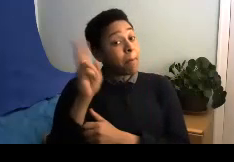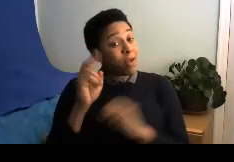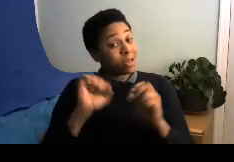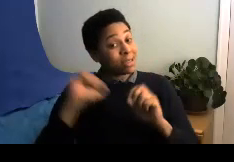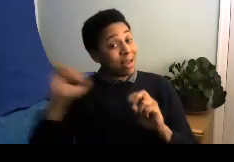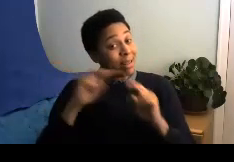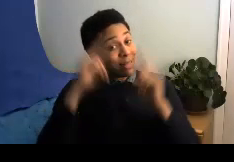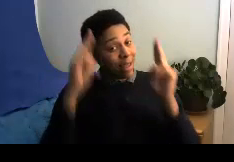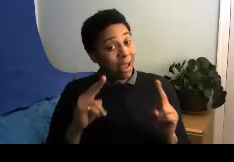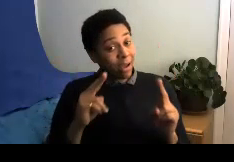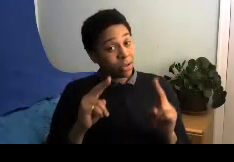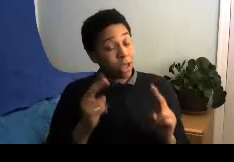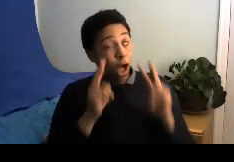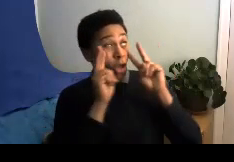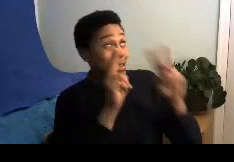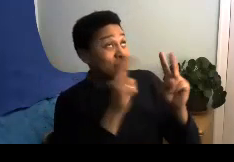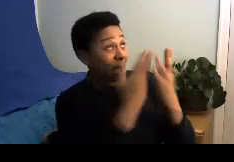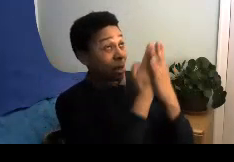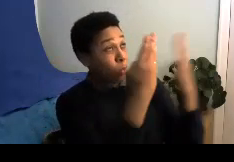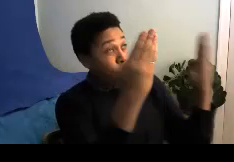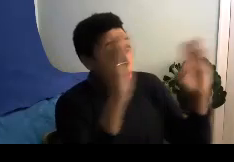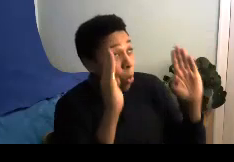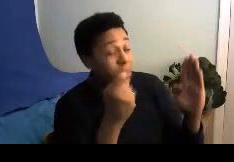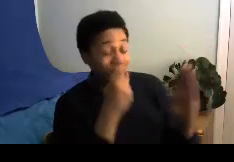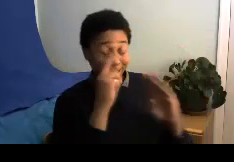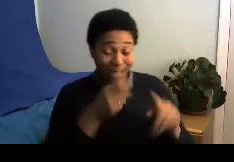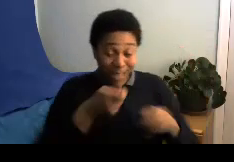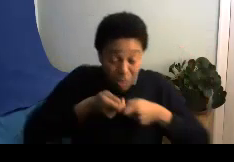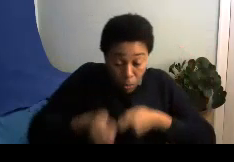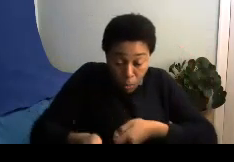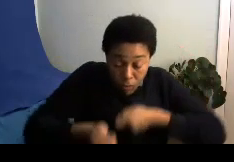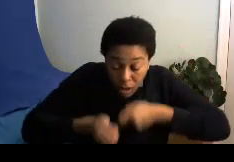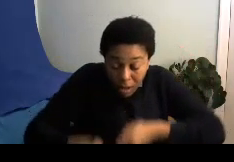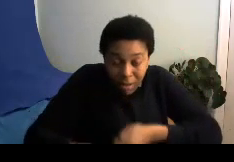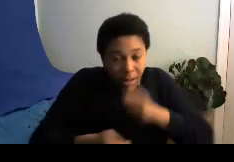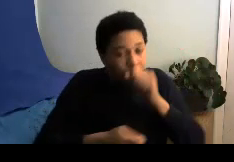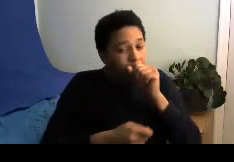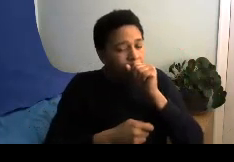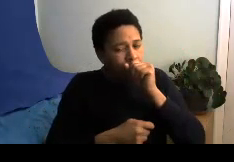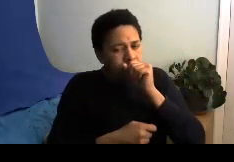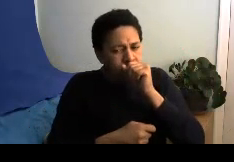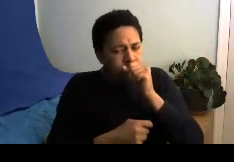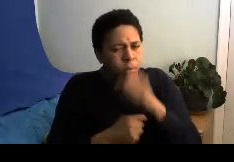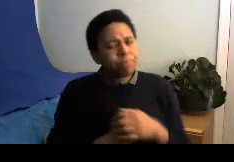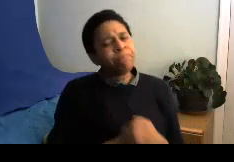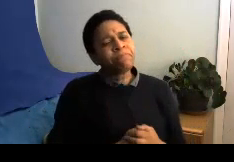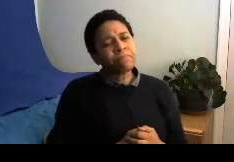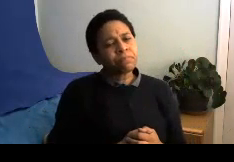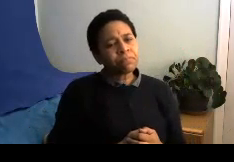decorating as it was, I could see the Copeland Hoover, like, you know, right there and, you know, reading the Watchtower and